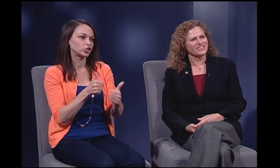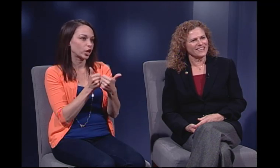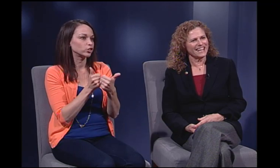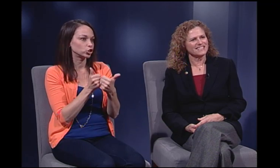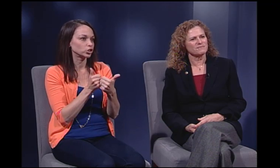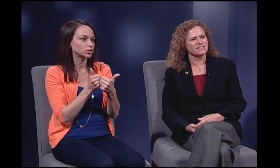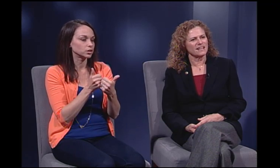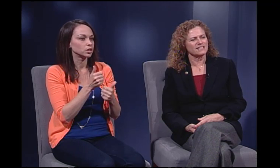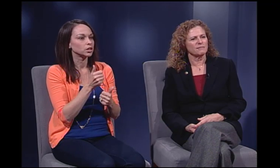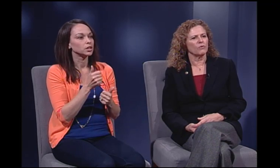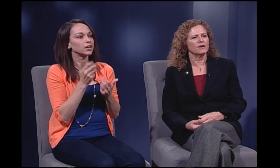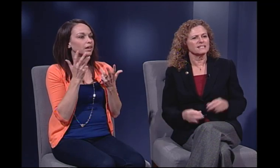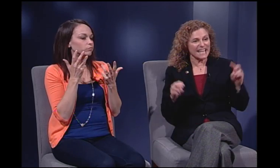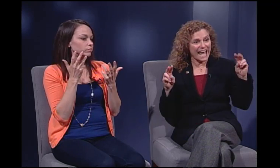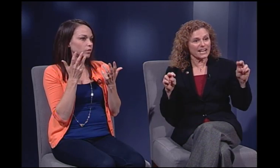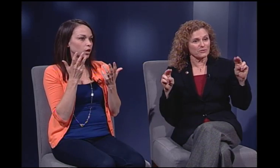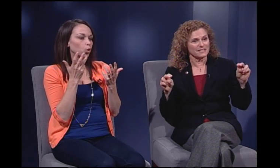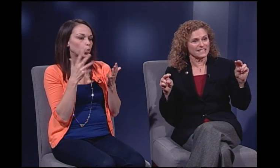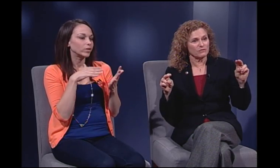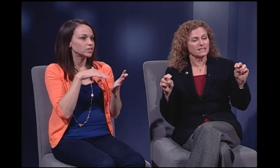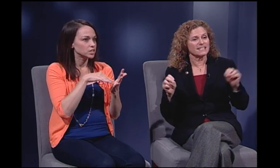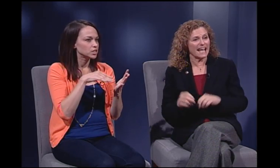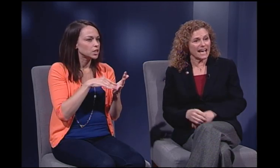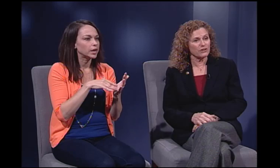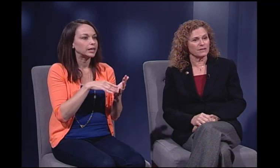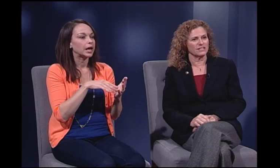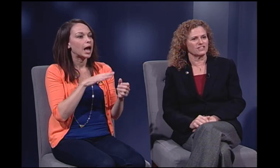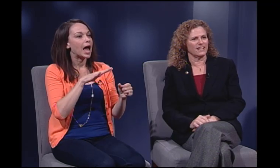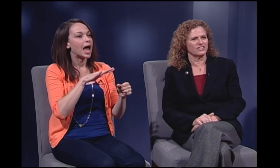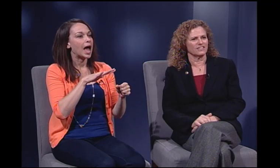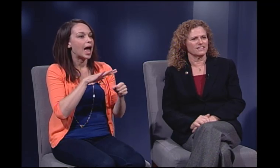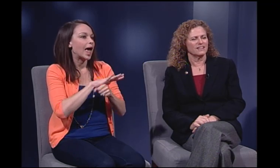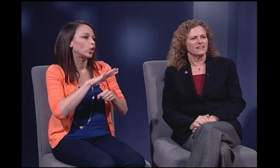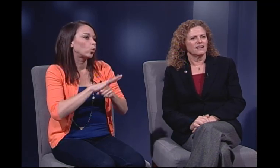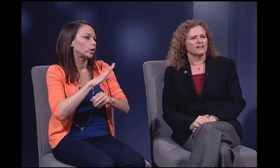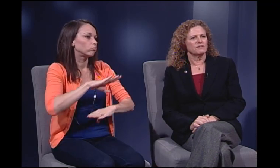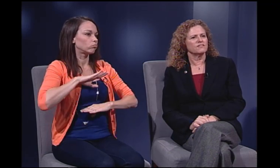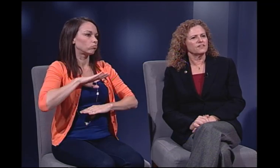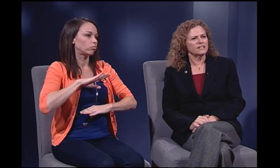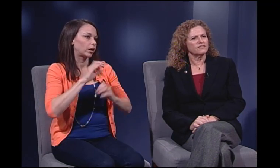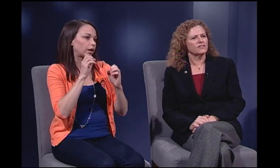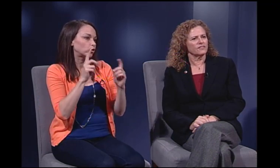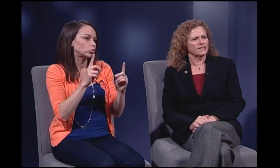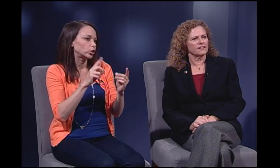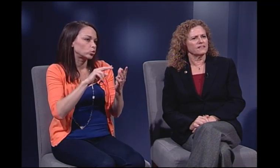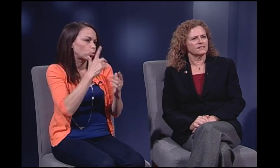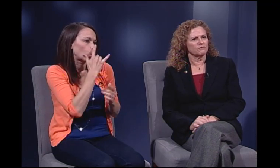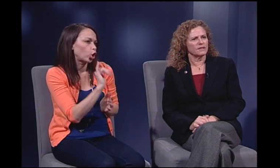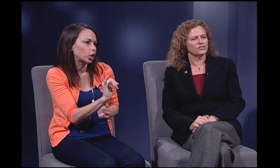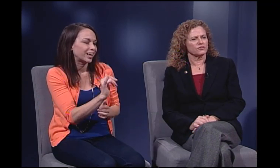We've had some studies about what is adequacy, what is an adequate education. It's a very difficult thing I think to measure,